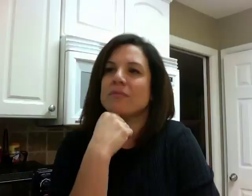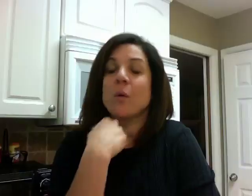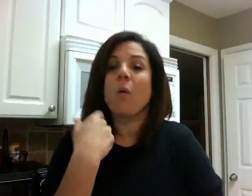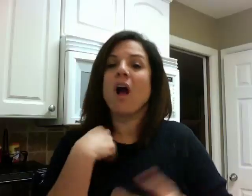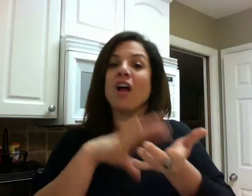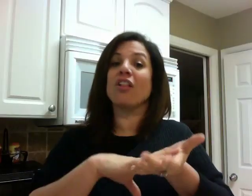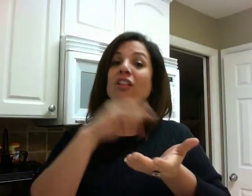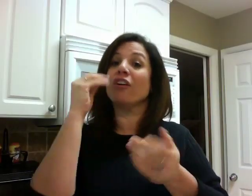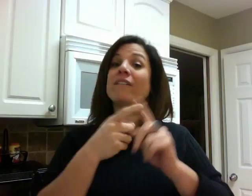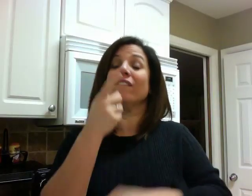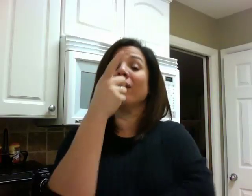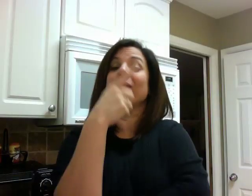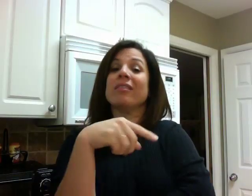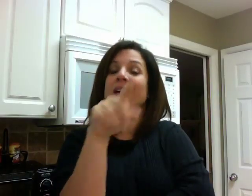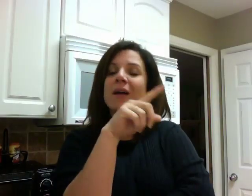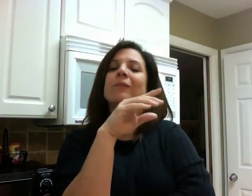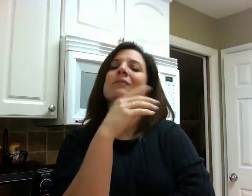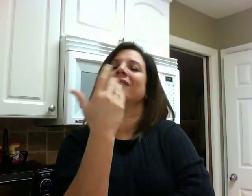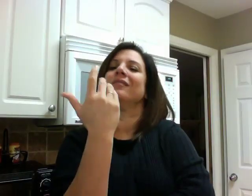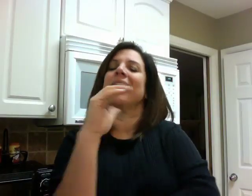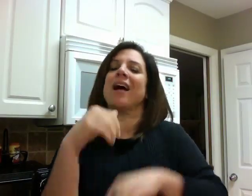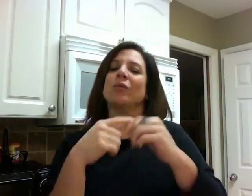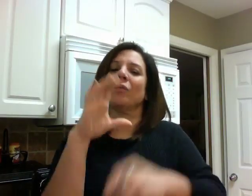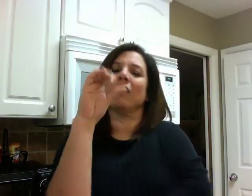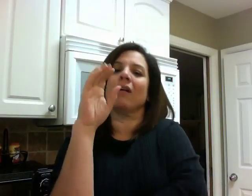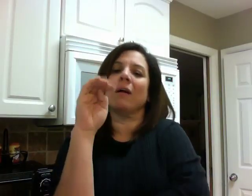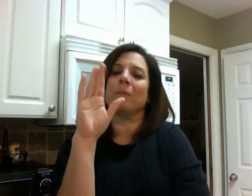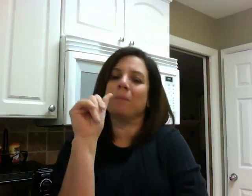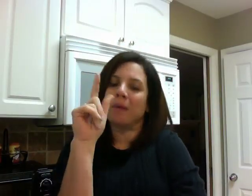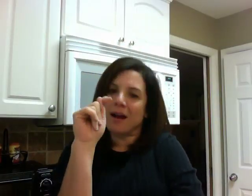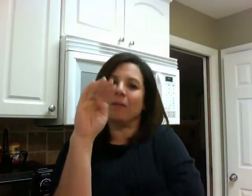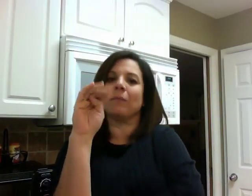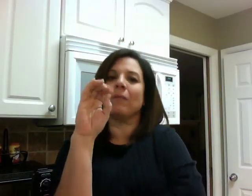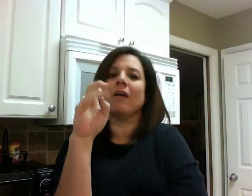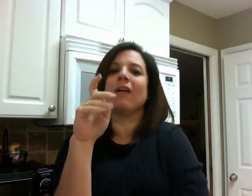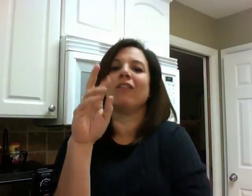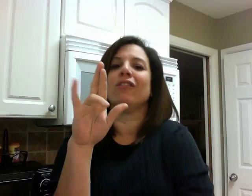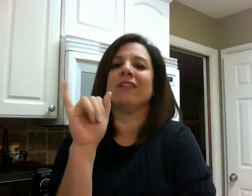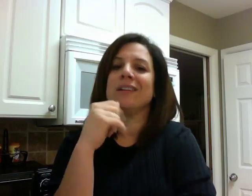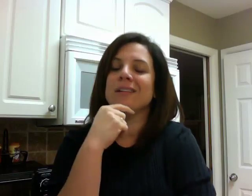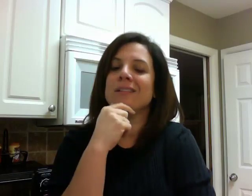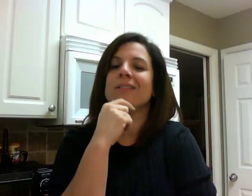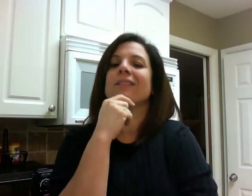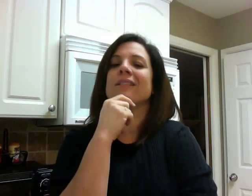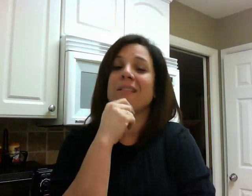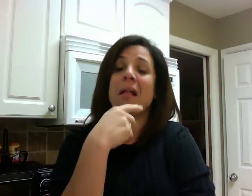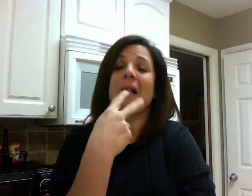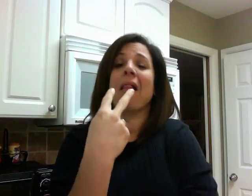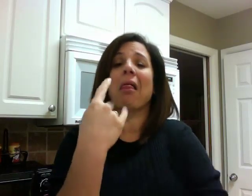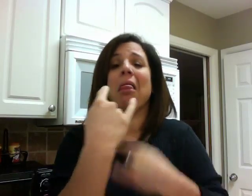What I really learned from them? How to combat mockery.